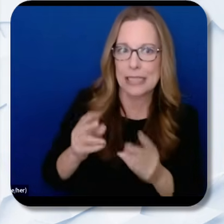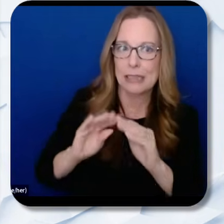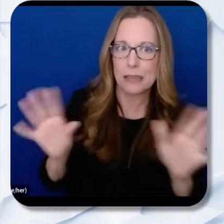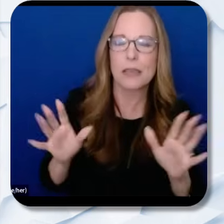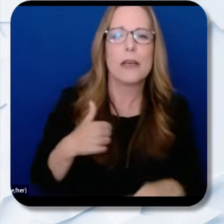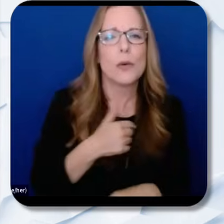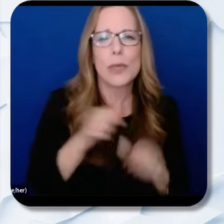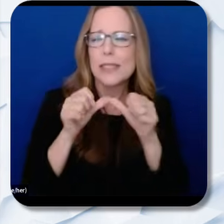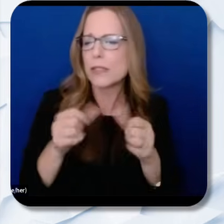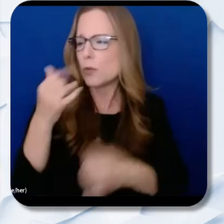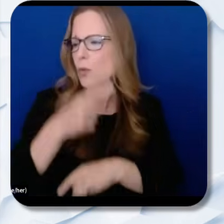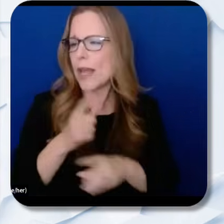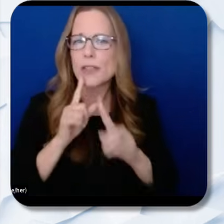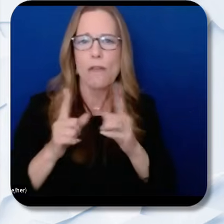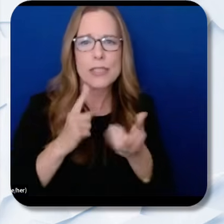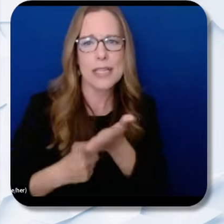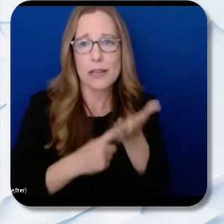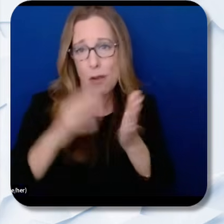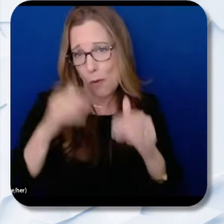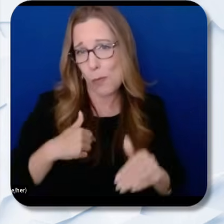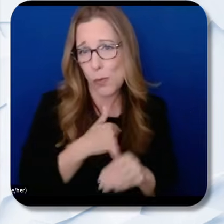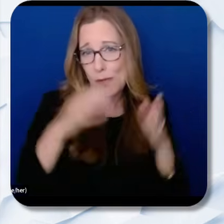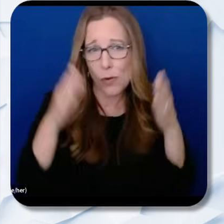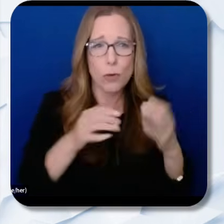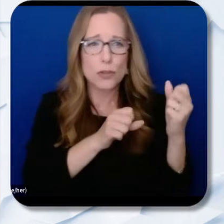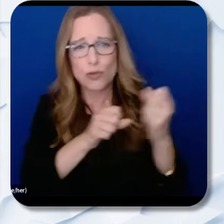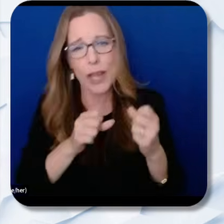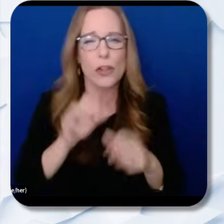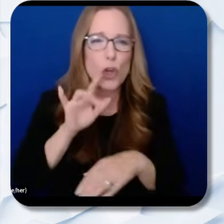allow schools to meet the growing needs of students experiencing homelessness.